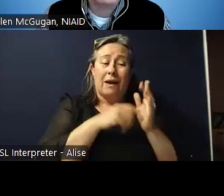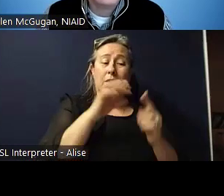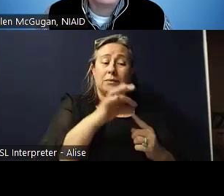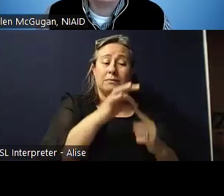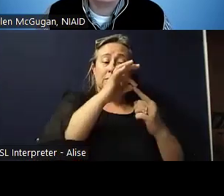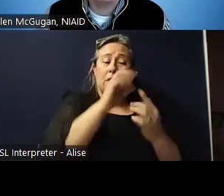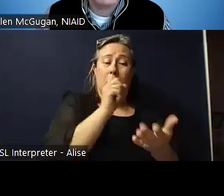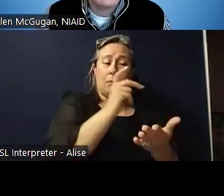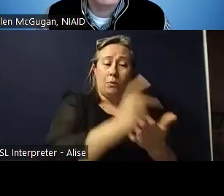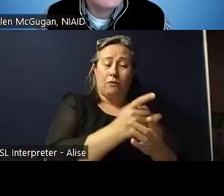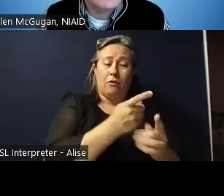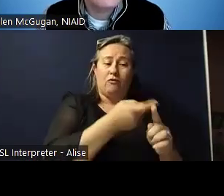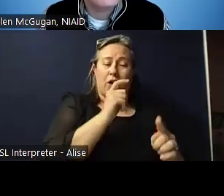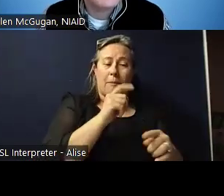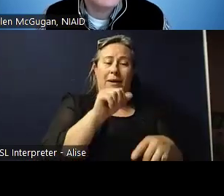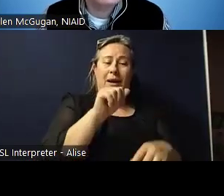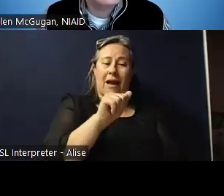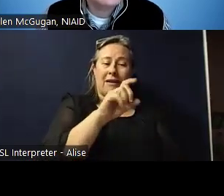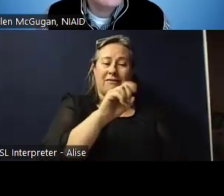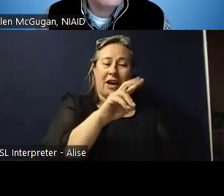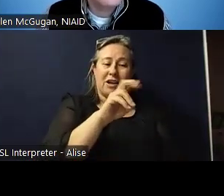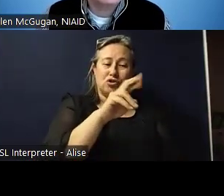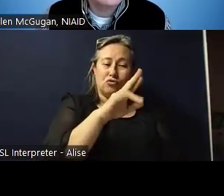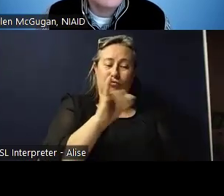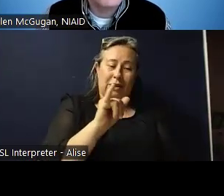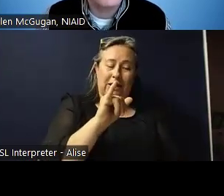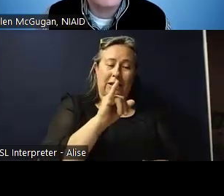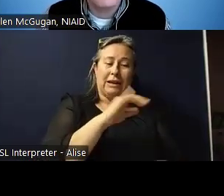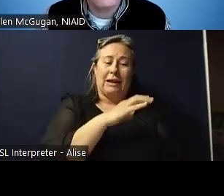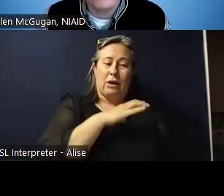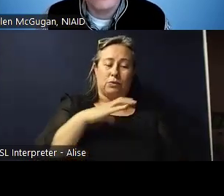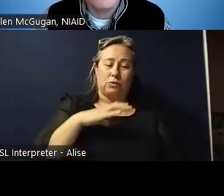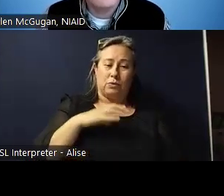by the advisory council of the institute that's issuing the award.